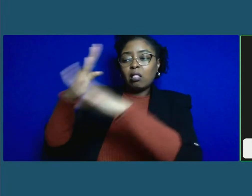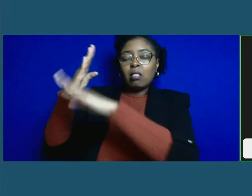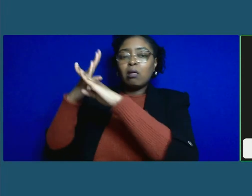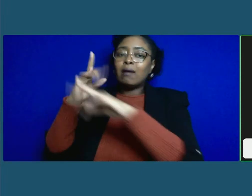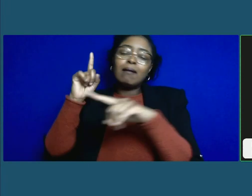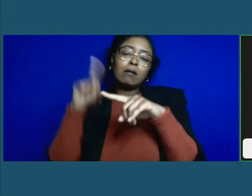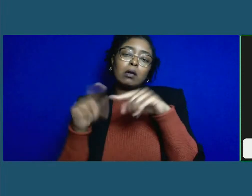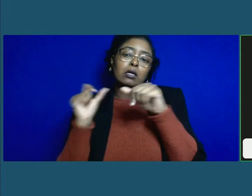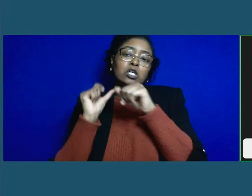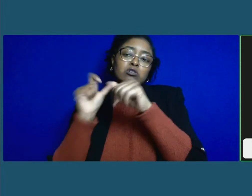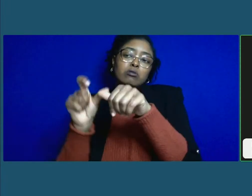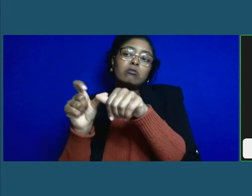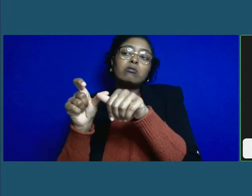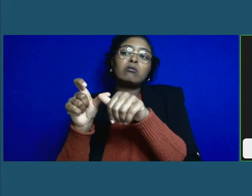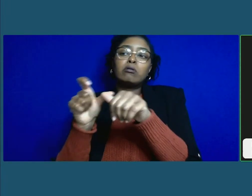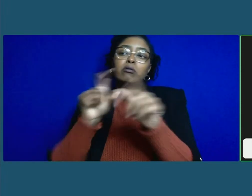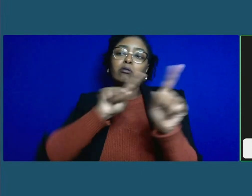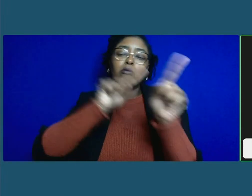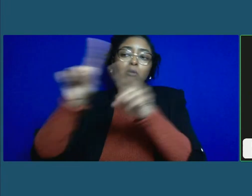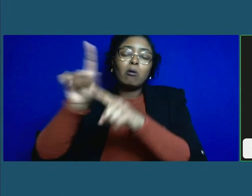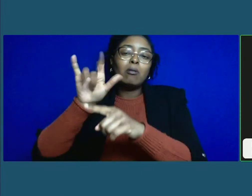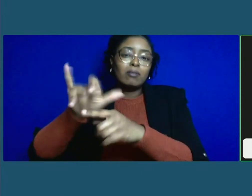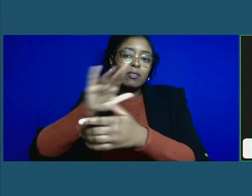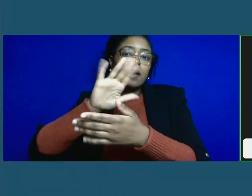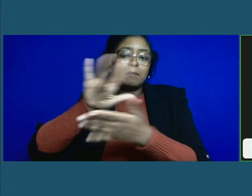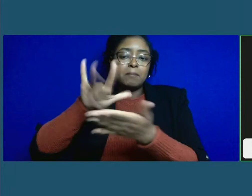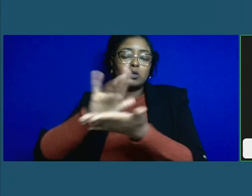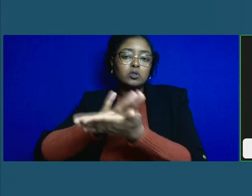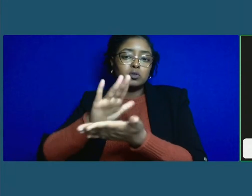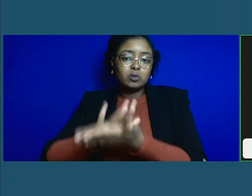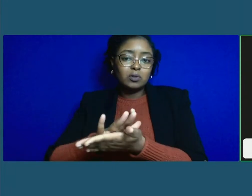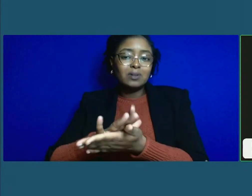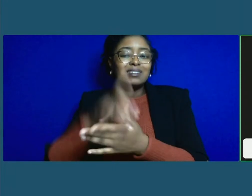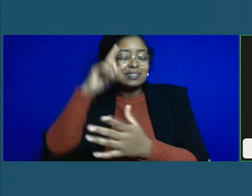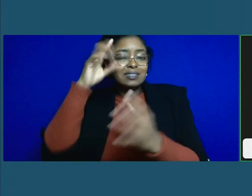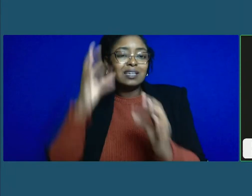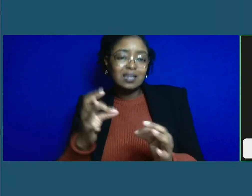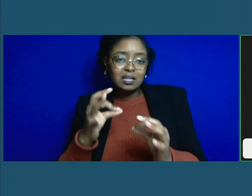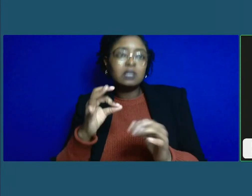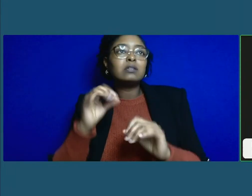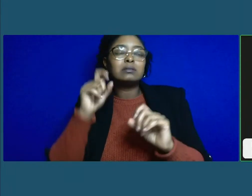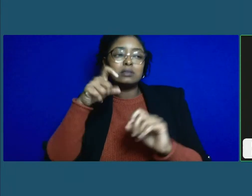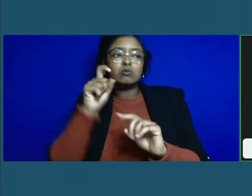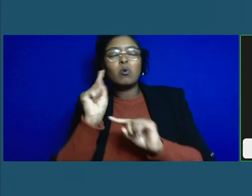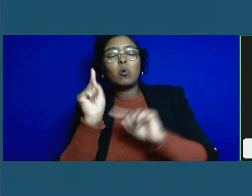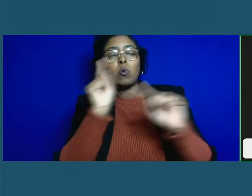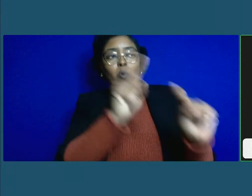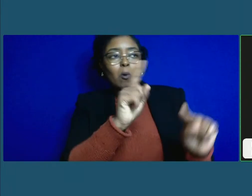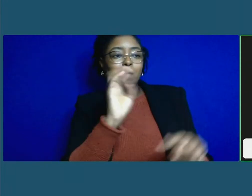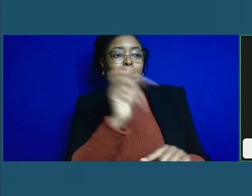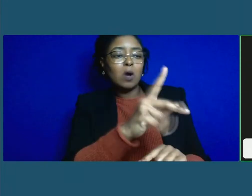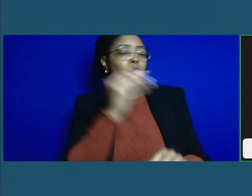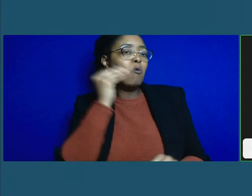transportation barriers, we were not able to continue to send We